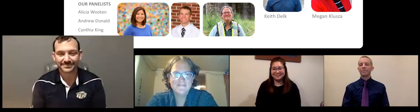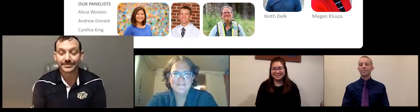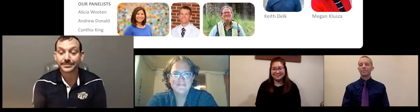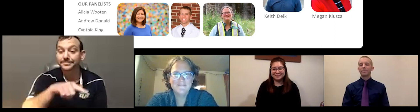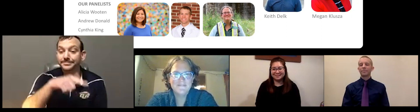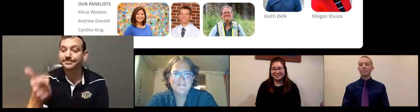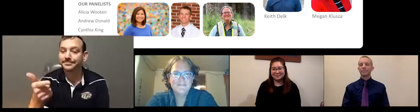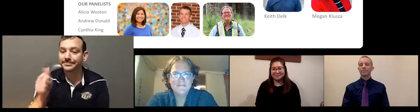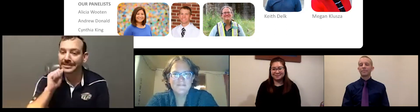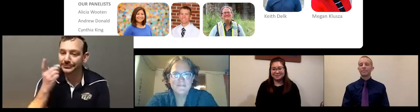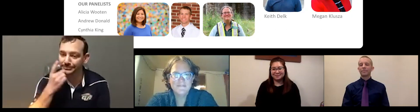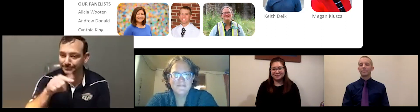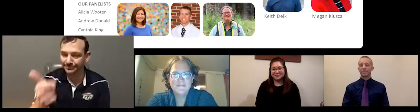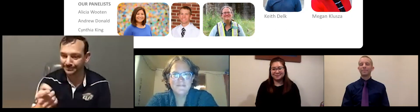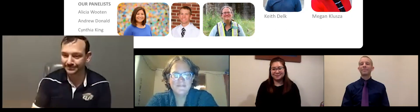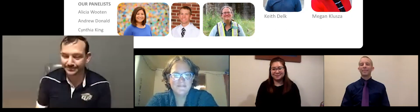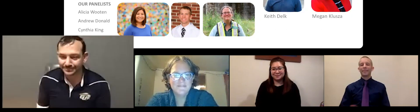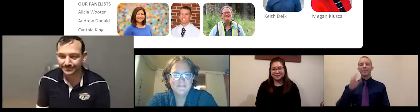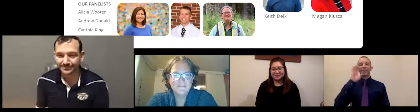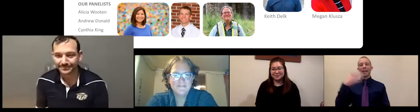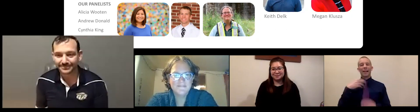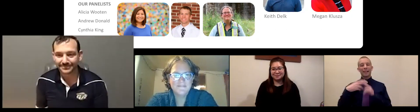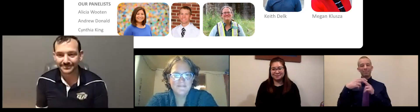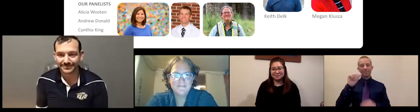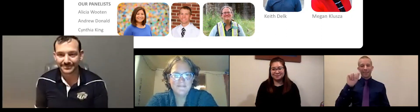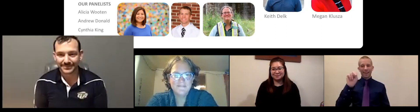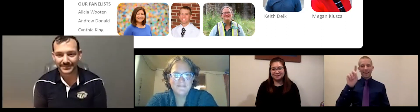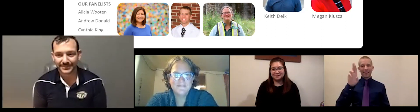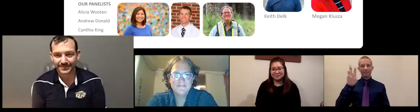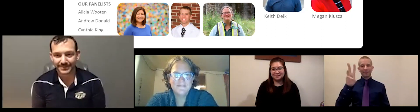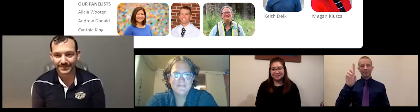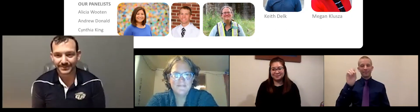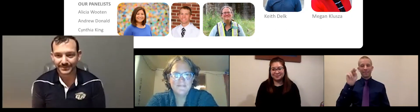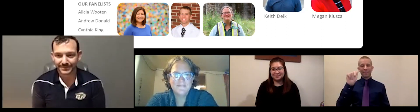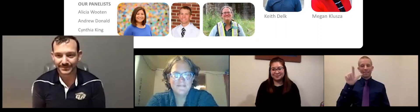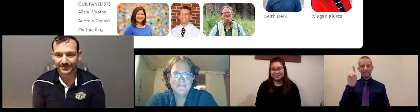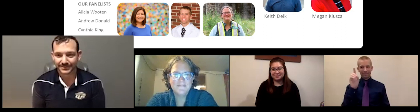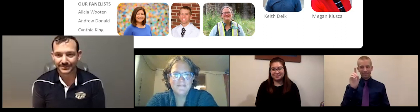Next, Andrew. Hi, my name is Andrew Donald.